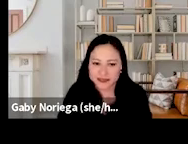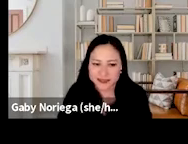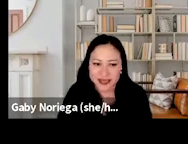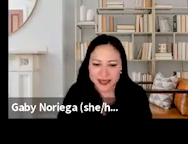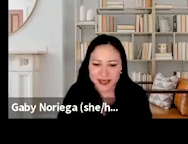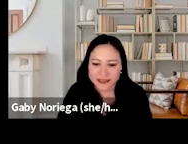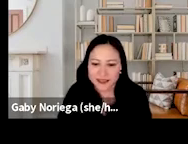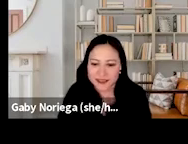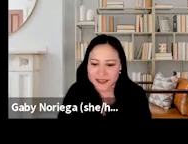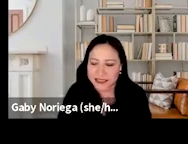Gaby Noriega (she/hers), SCEC: Alright, so we'll go with.